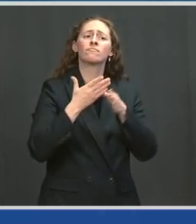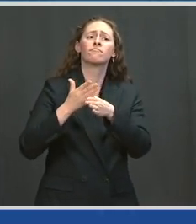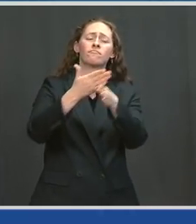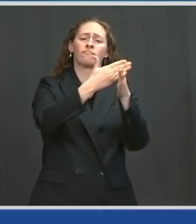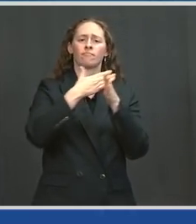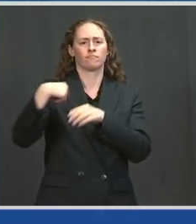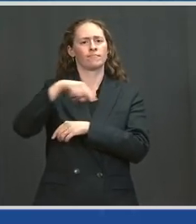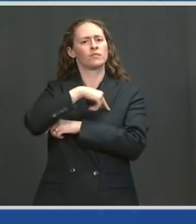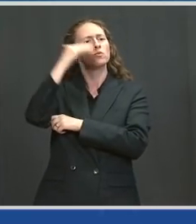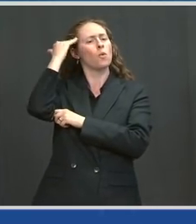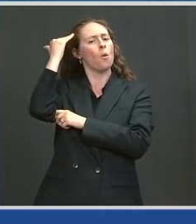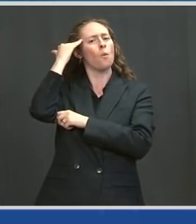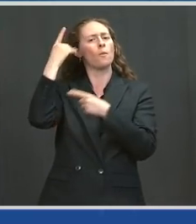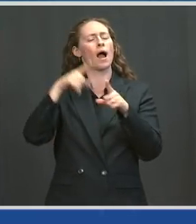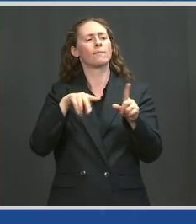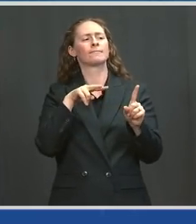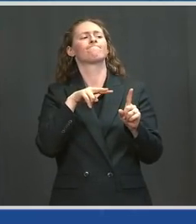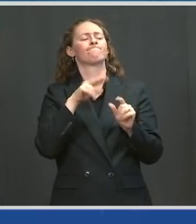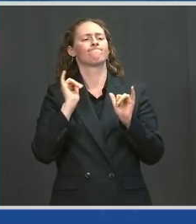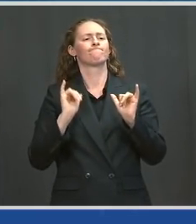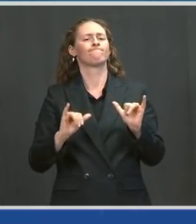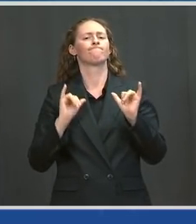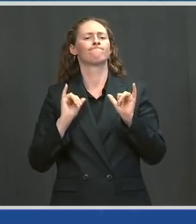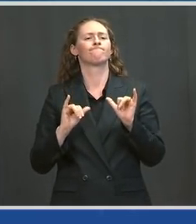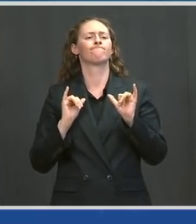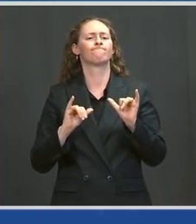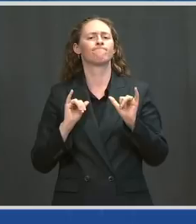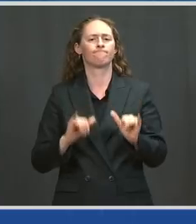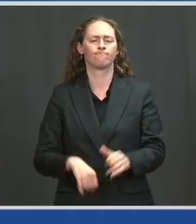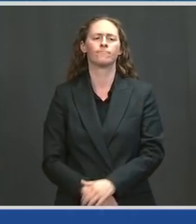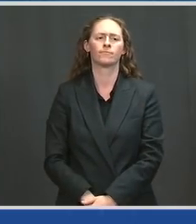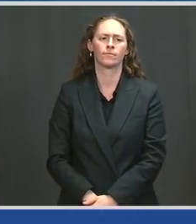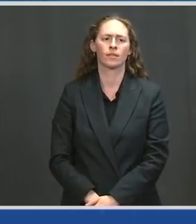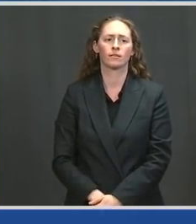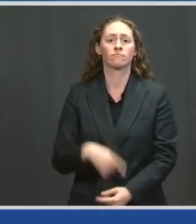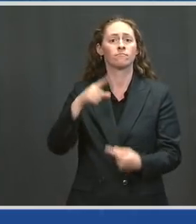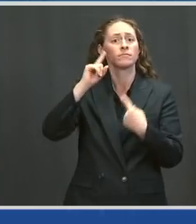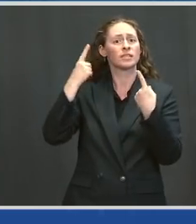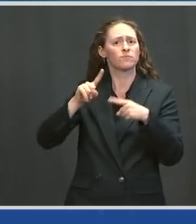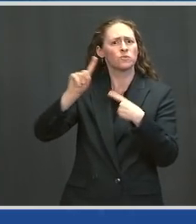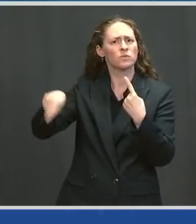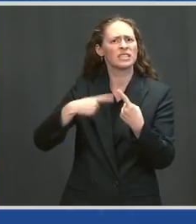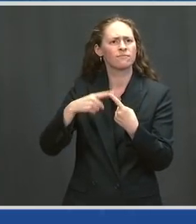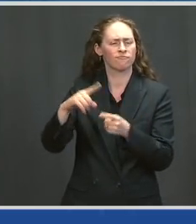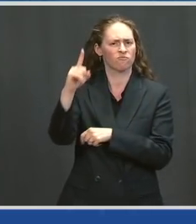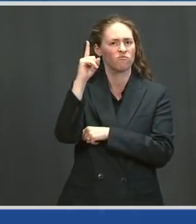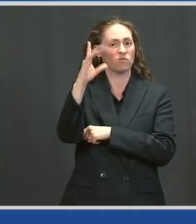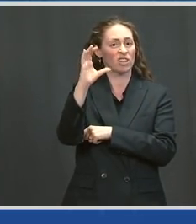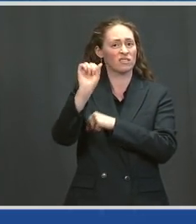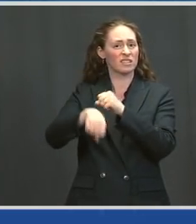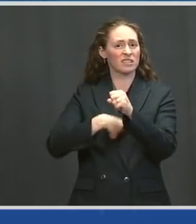The events we speak of today took place 100 years ago, and yet I'm the first